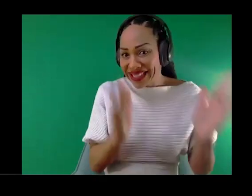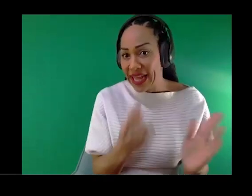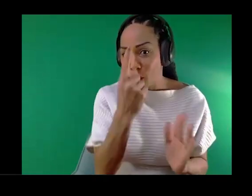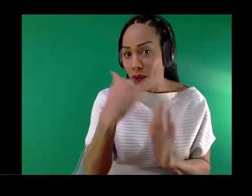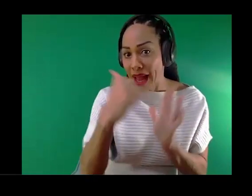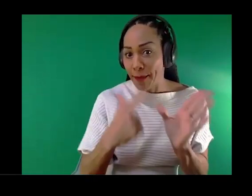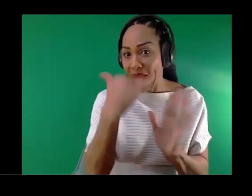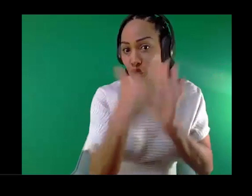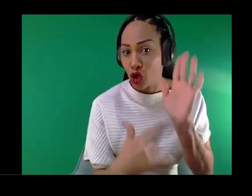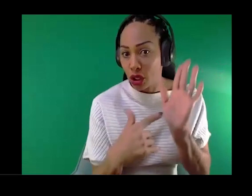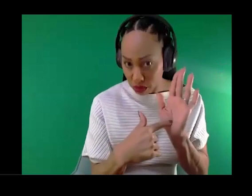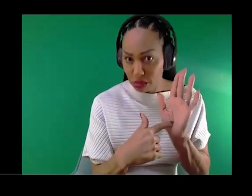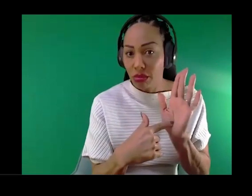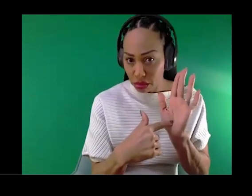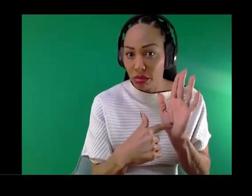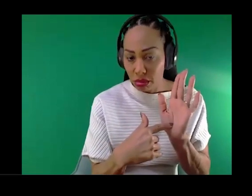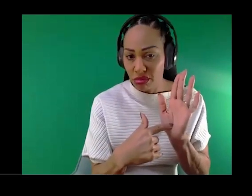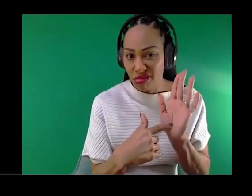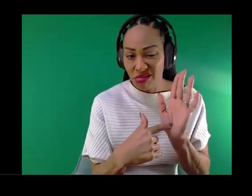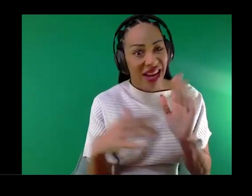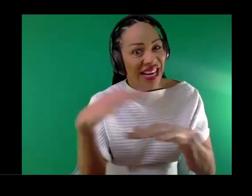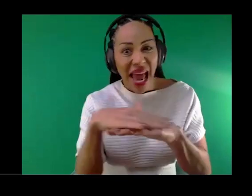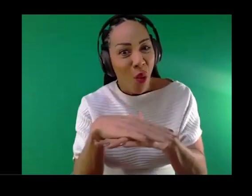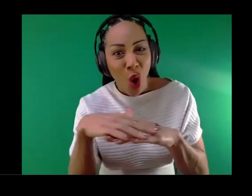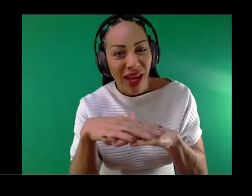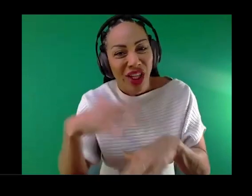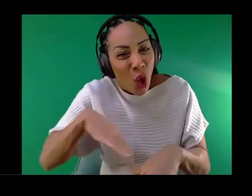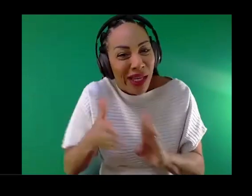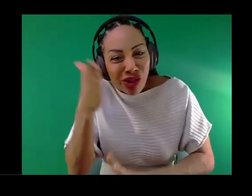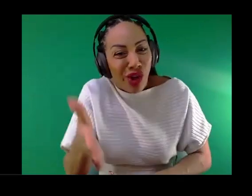then not need to take part in the networking event and one of those Partners will be able to submit